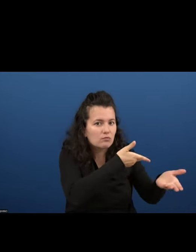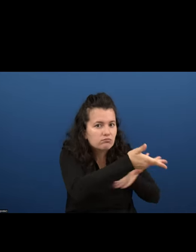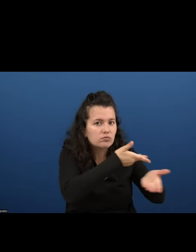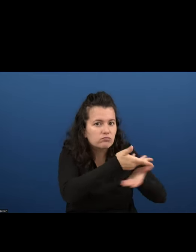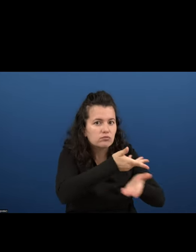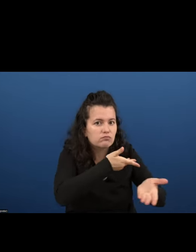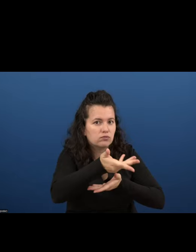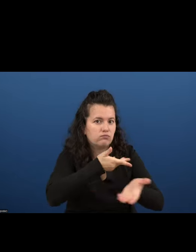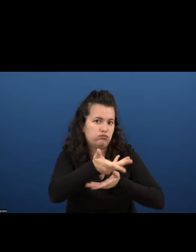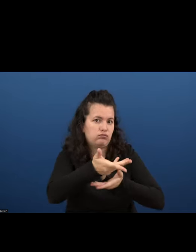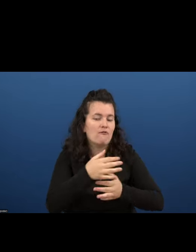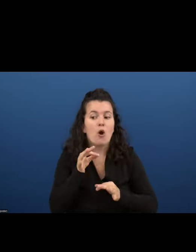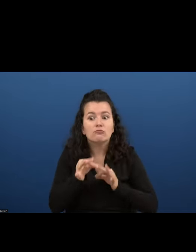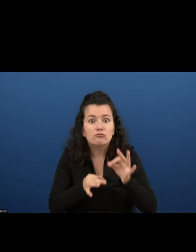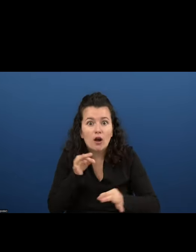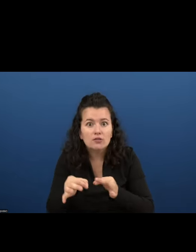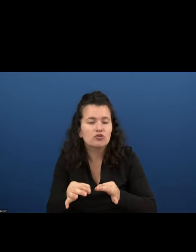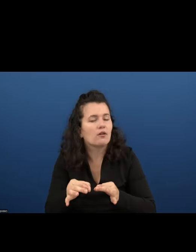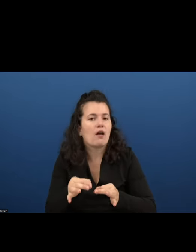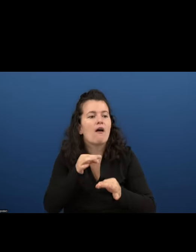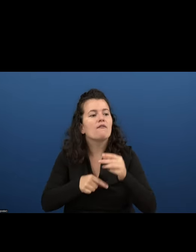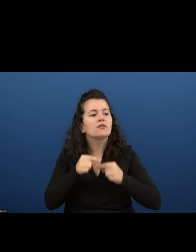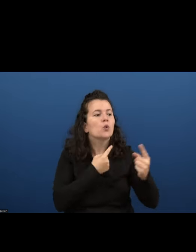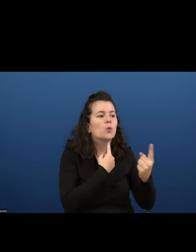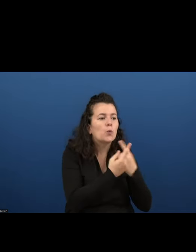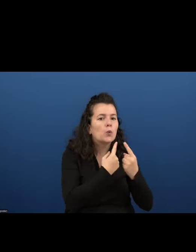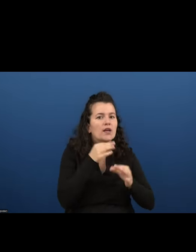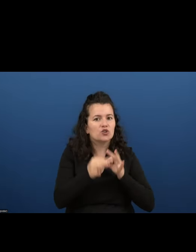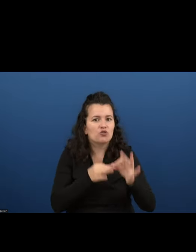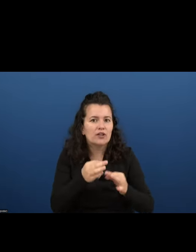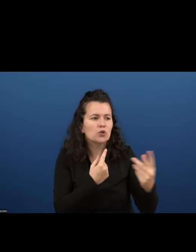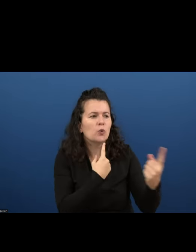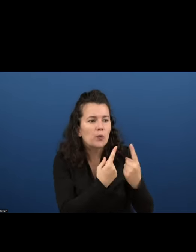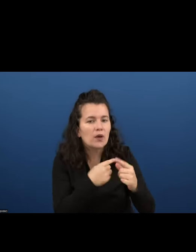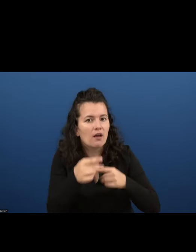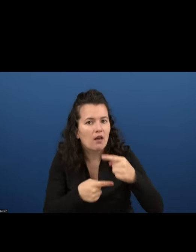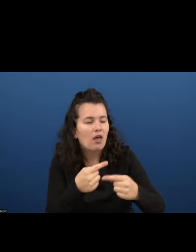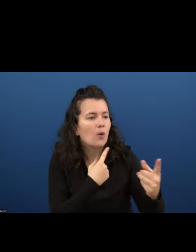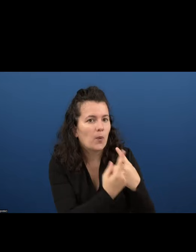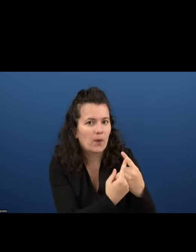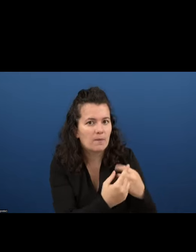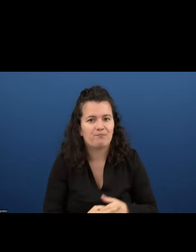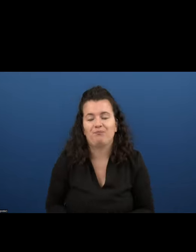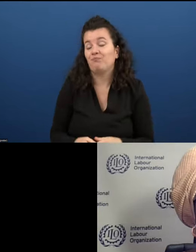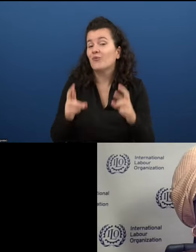09:43:21 I wish you fruitful deliberations. And a very successful meeting. Thank you for